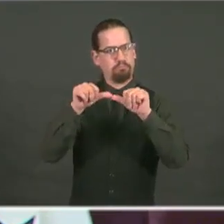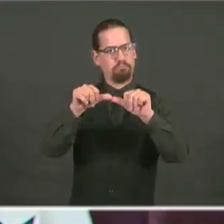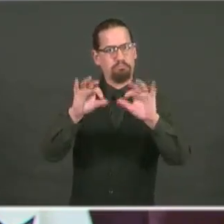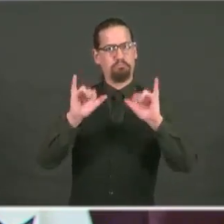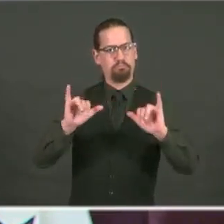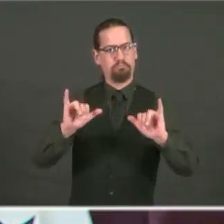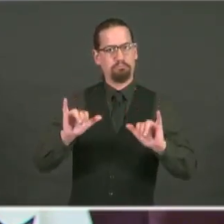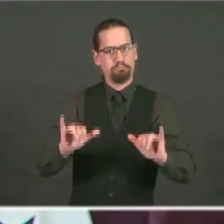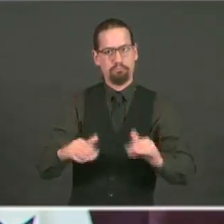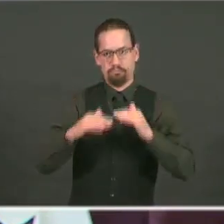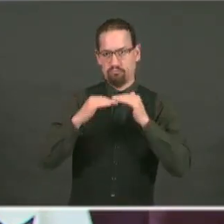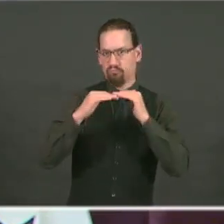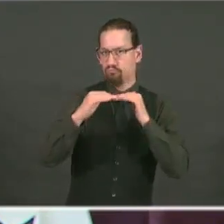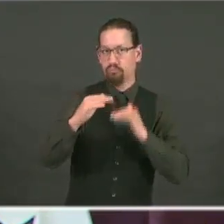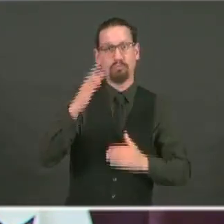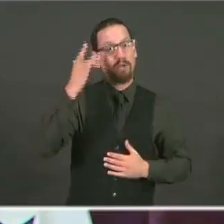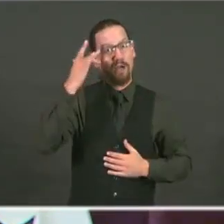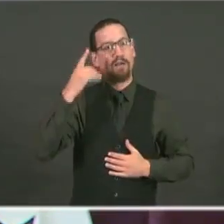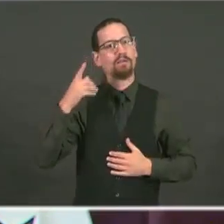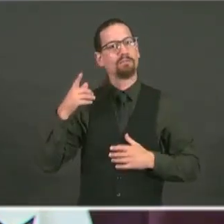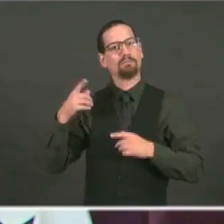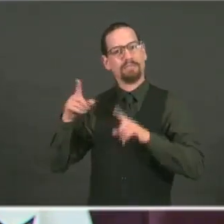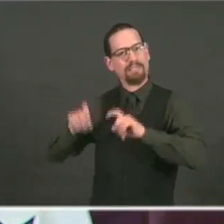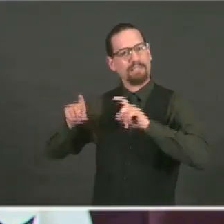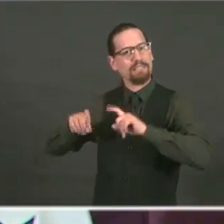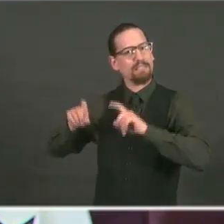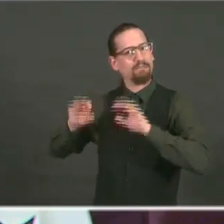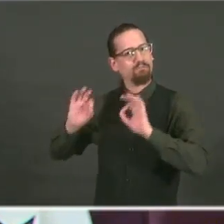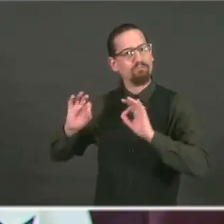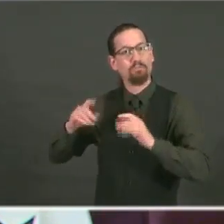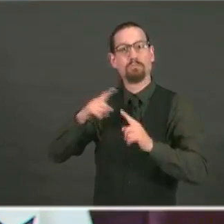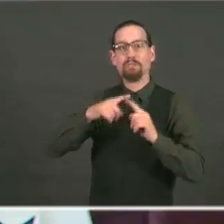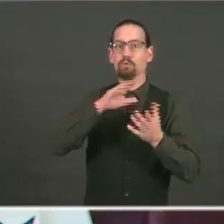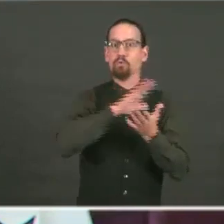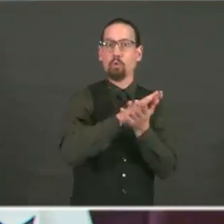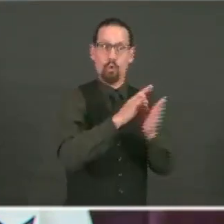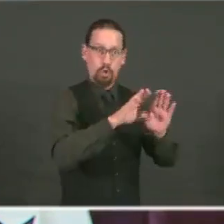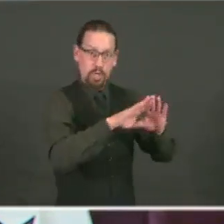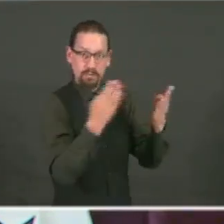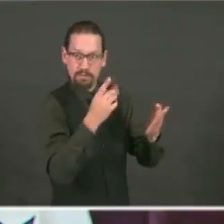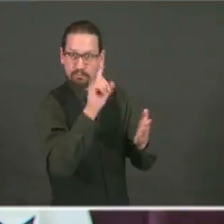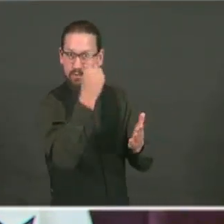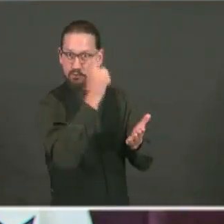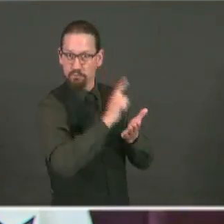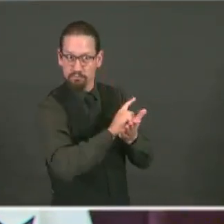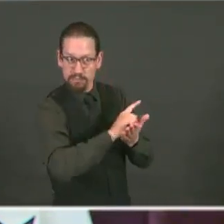MAINTAINING OUR SAFETY IN SCHOOL AND TO KEEP SCHOOLS OPEN.